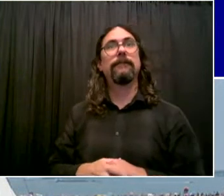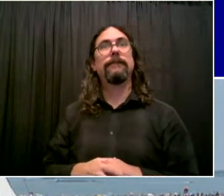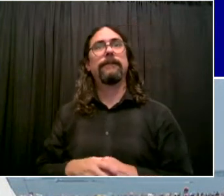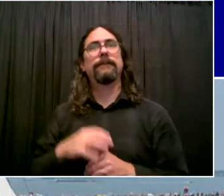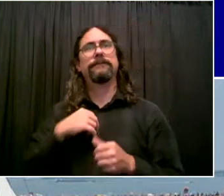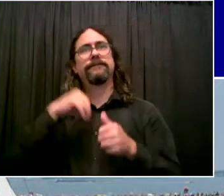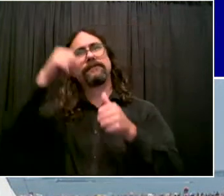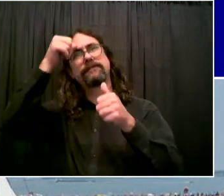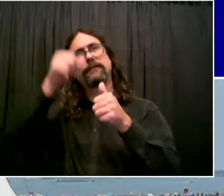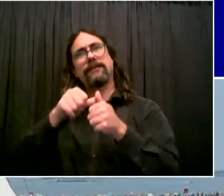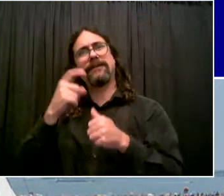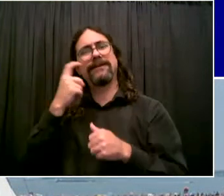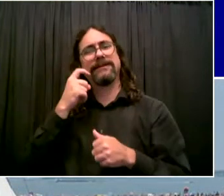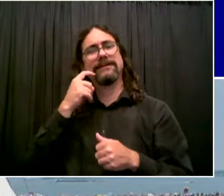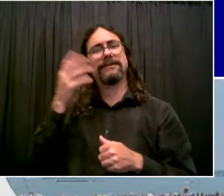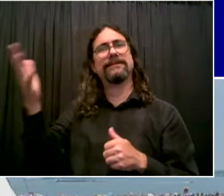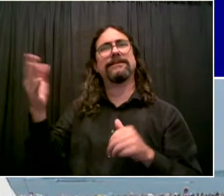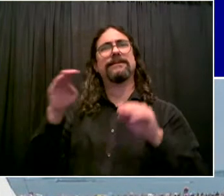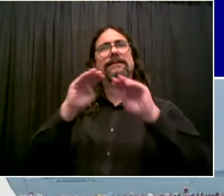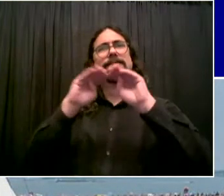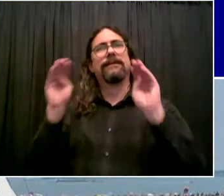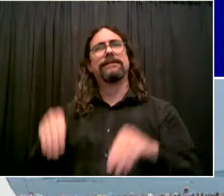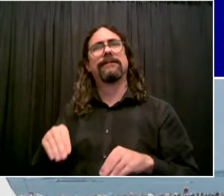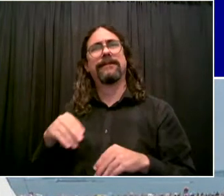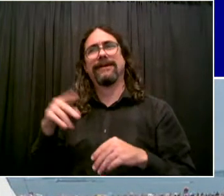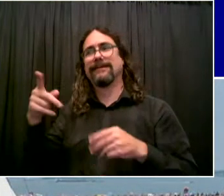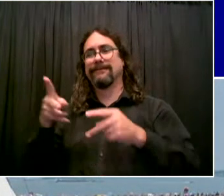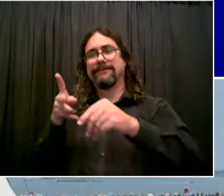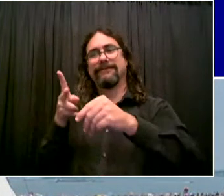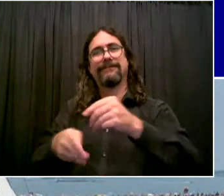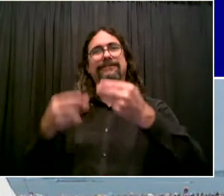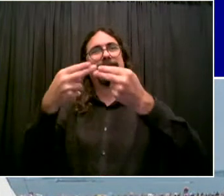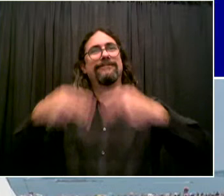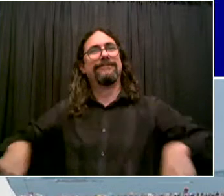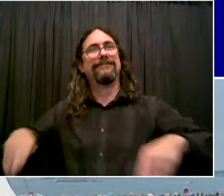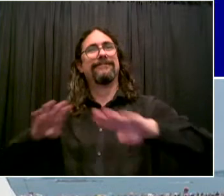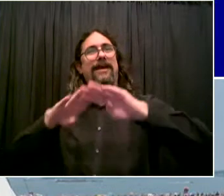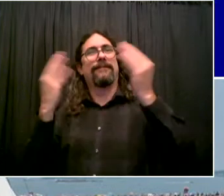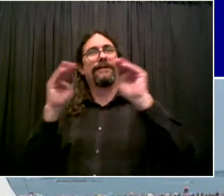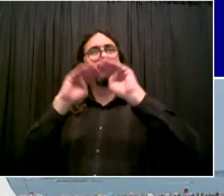SCORPIO, WHEN THEY DID THE MESSAGE. WHEN WE DID THE GROUNDBREAKING